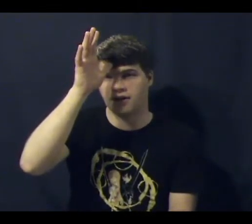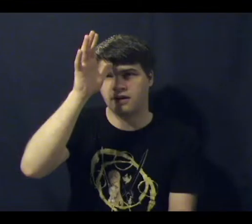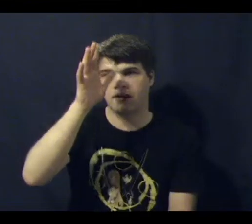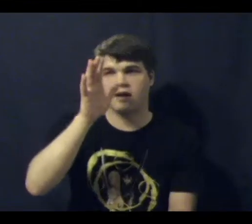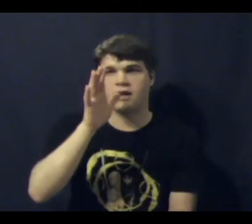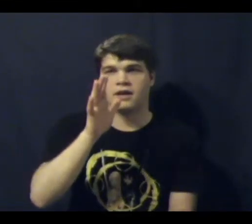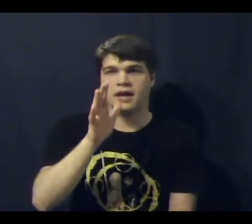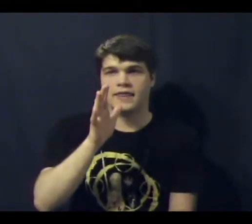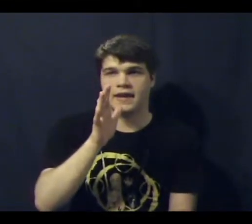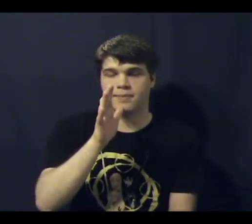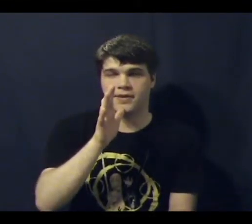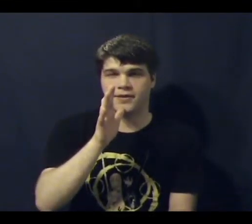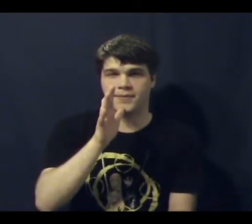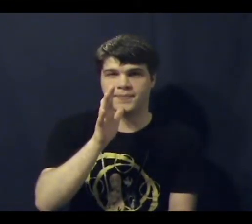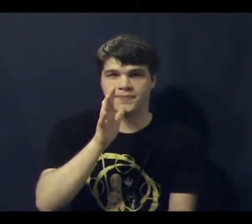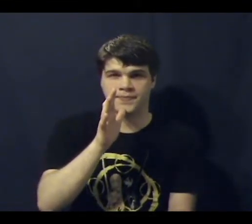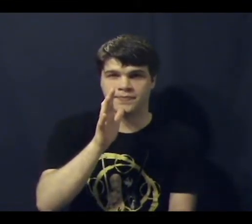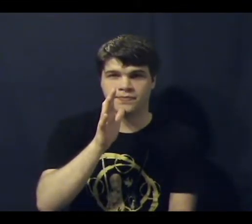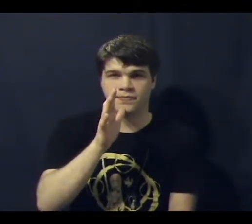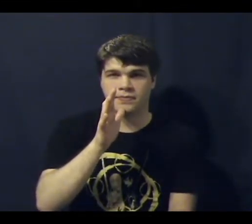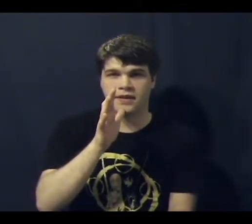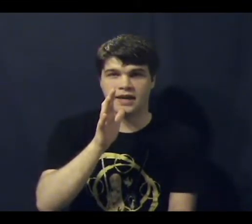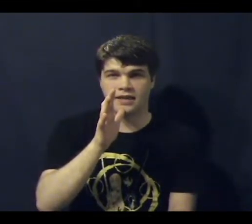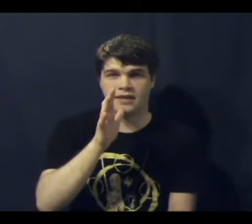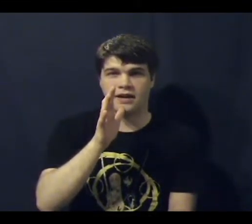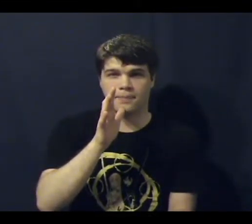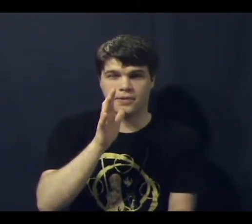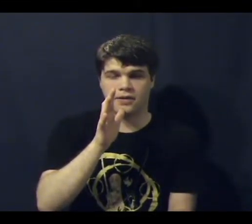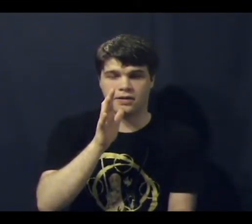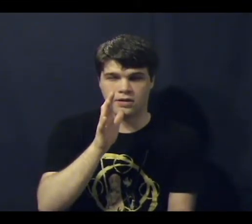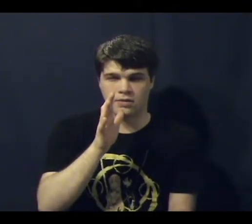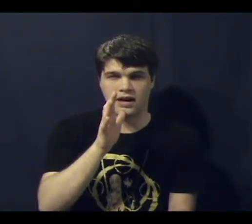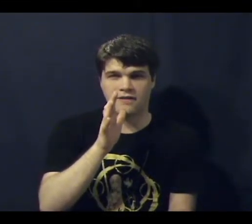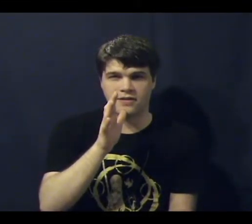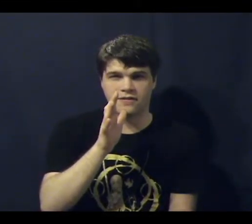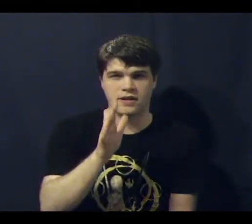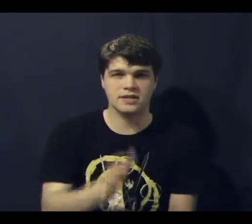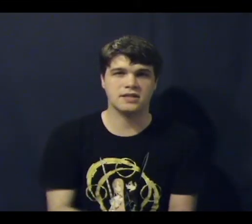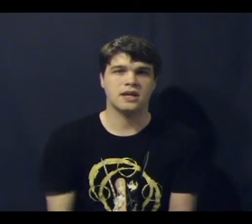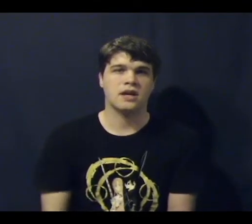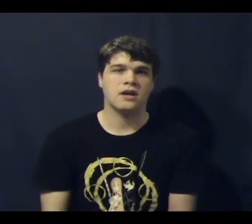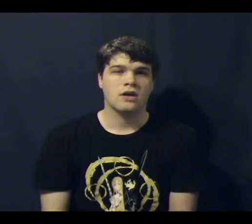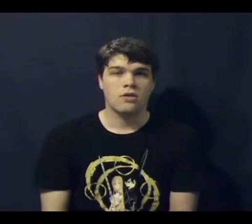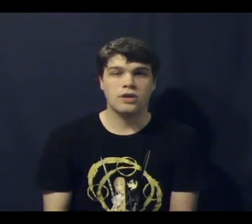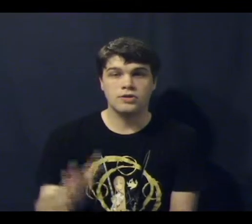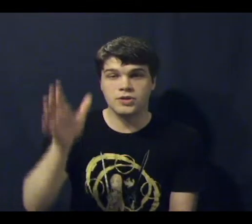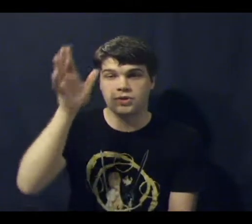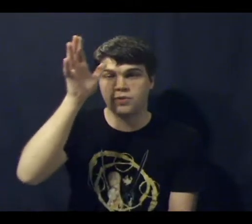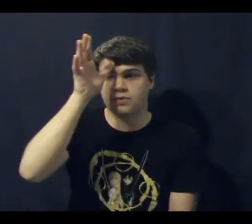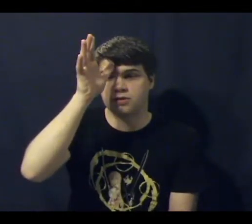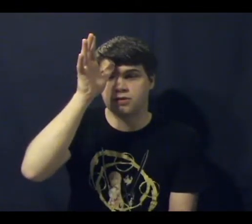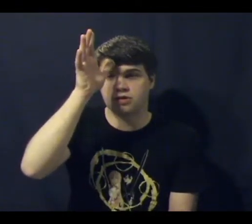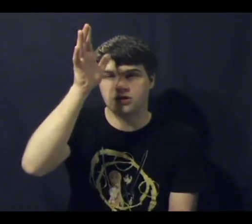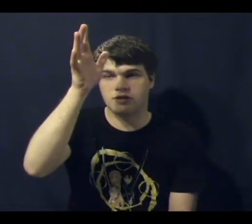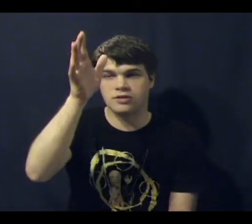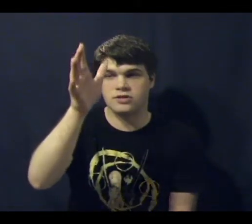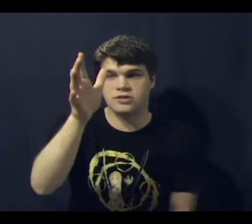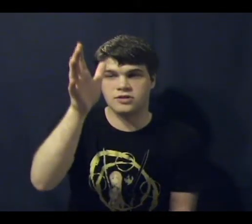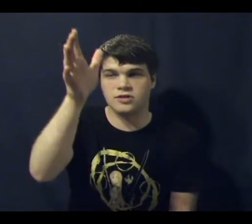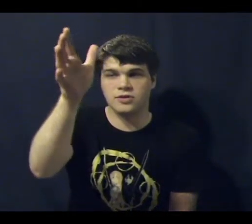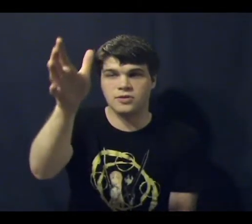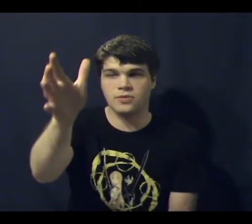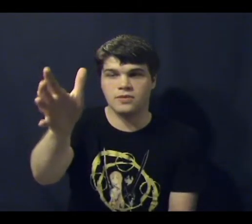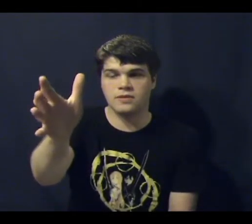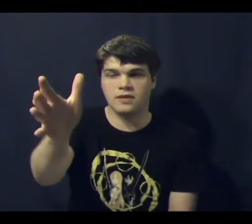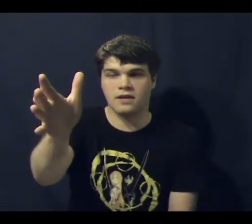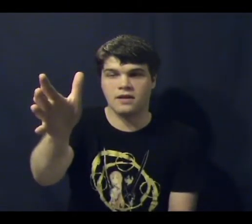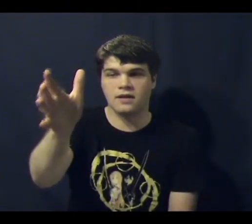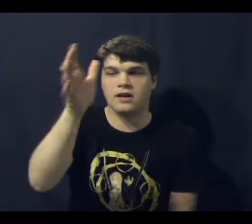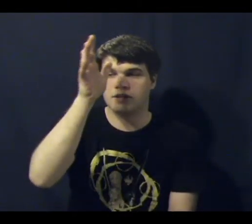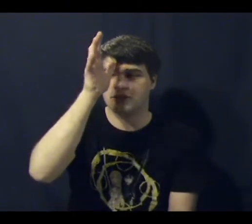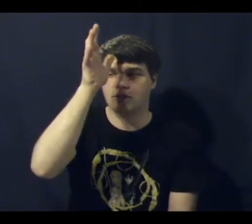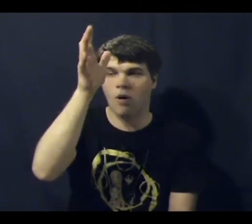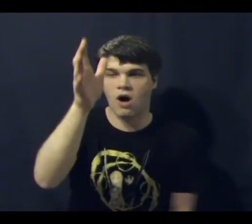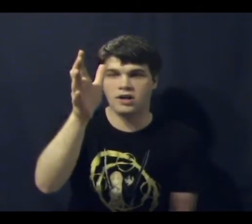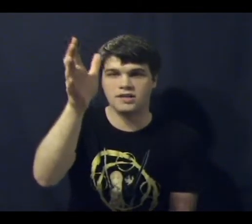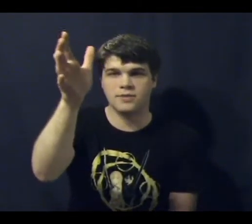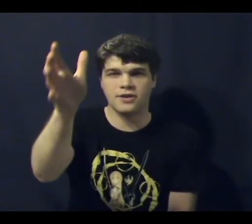and then mother. Again, the upper and lower half of the face. When you do two arcs with